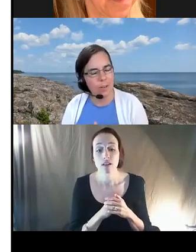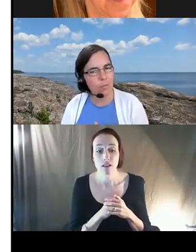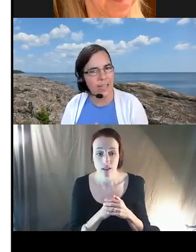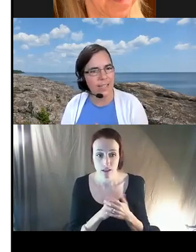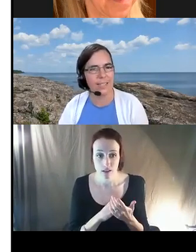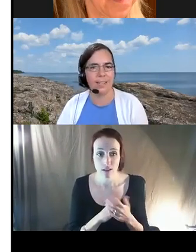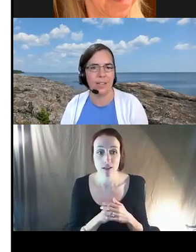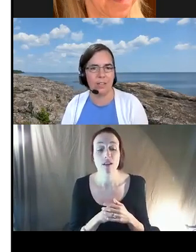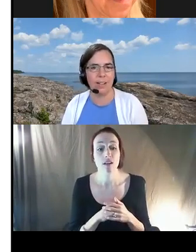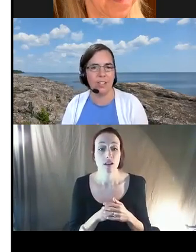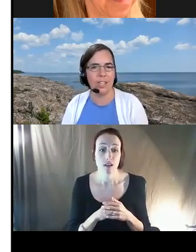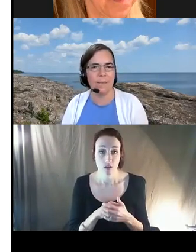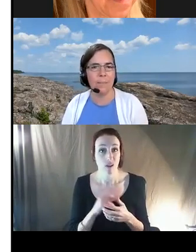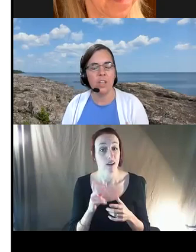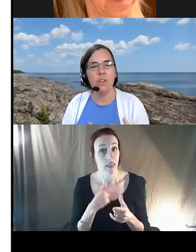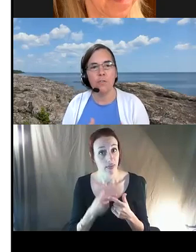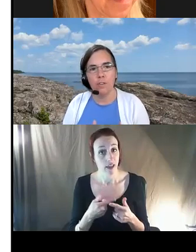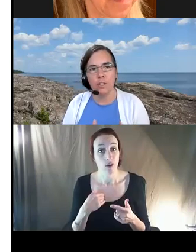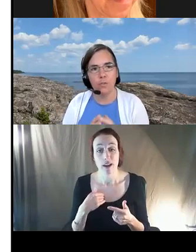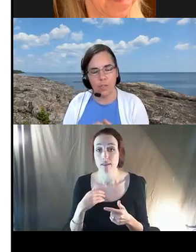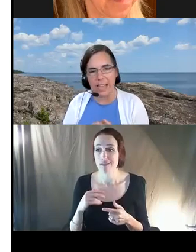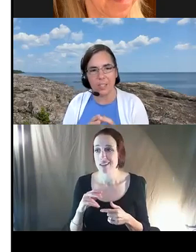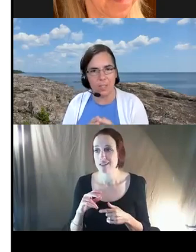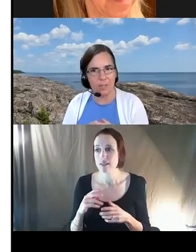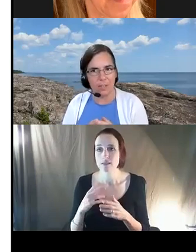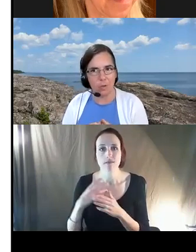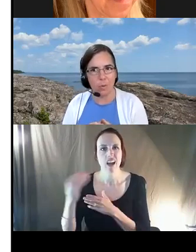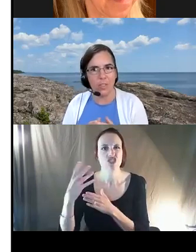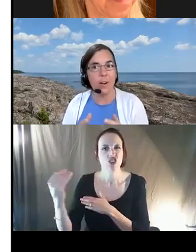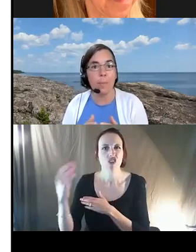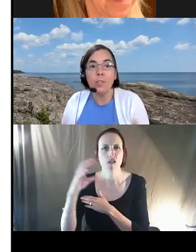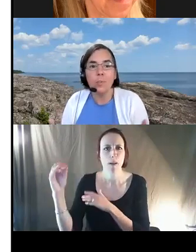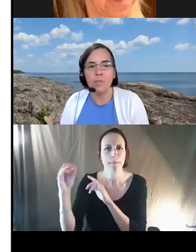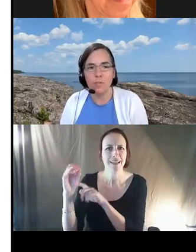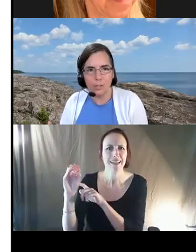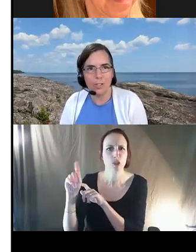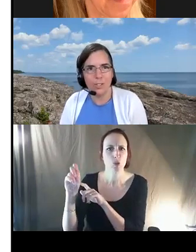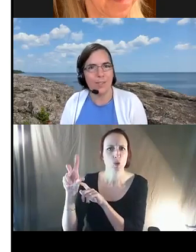and write assistive technology, first for that specific tool there are multiple versions of that